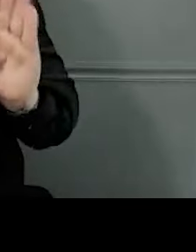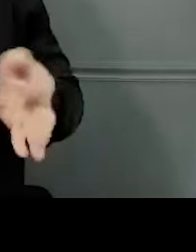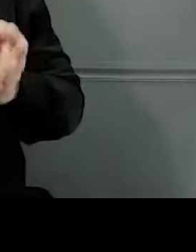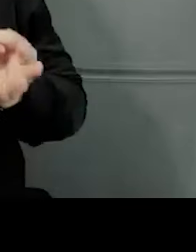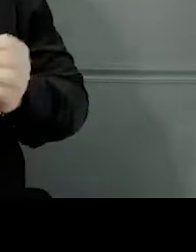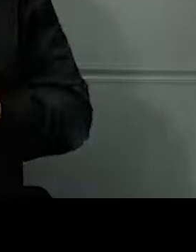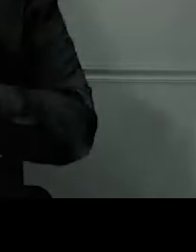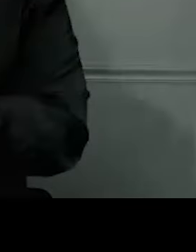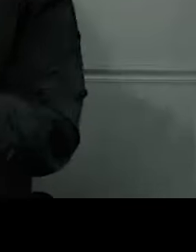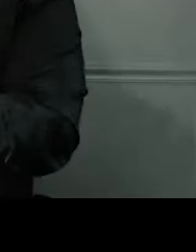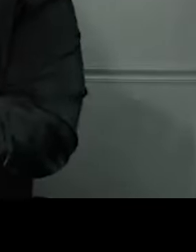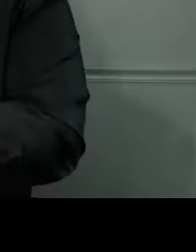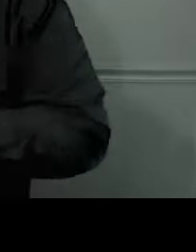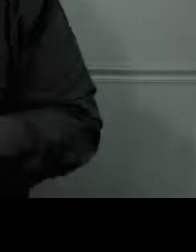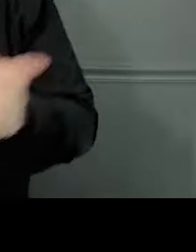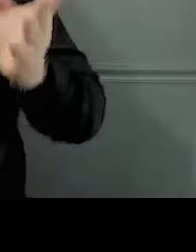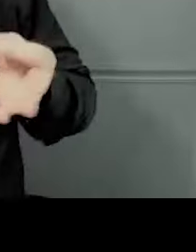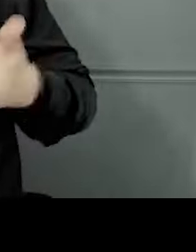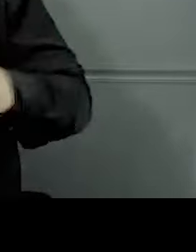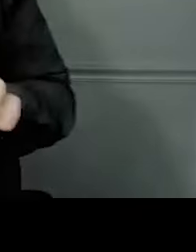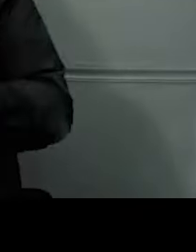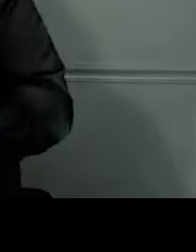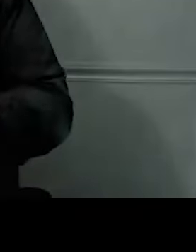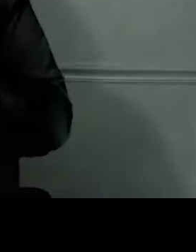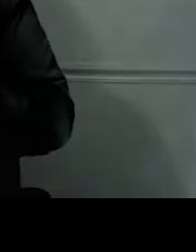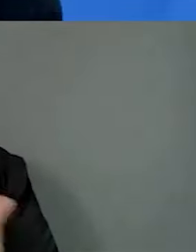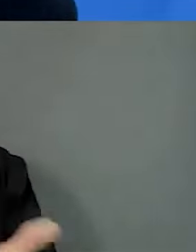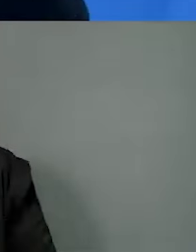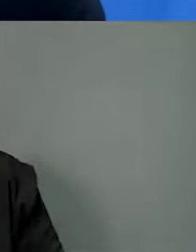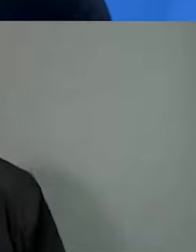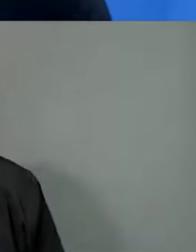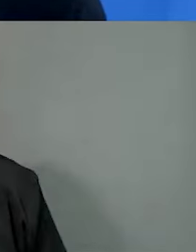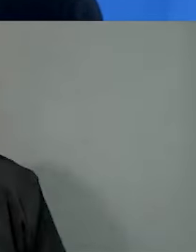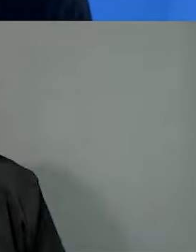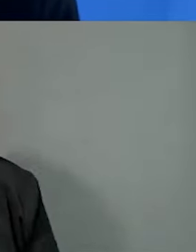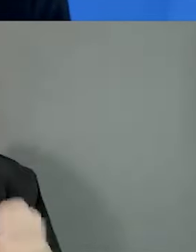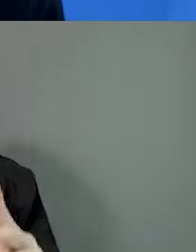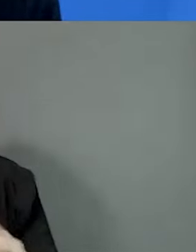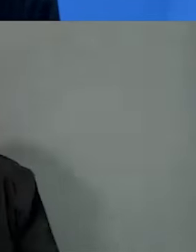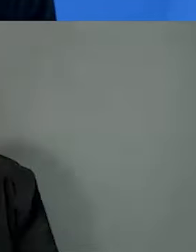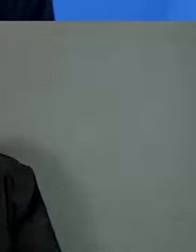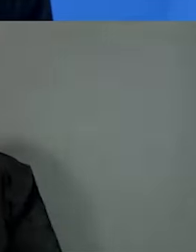and it is your choice how to use that page. Jeremy Leffler: Bart, I know you talked about this,